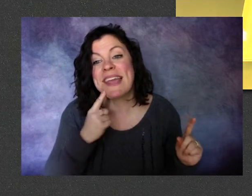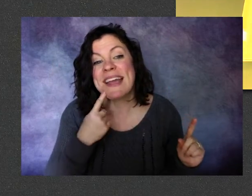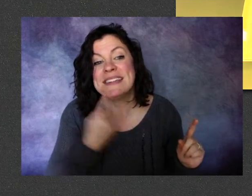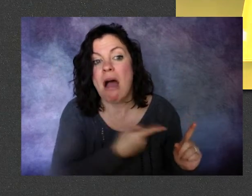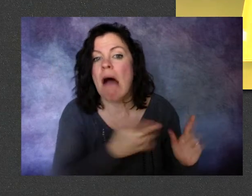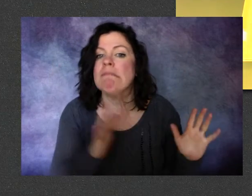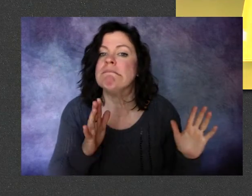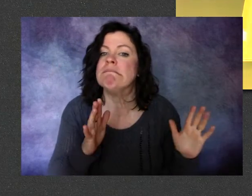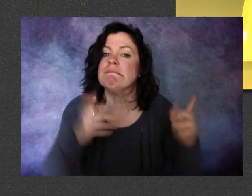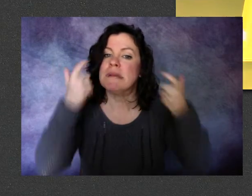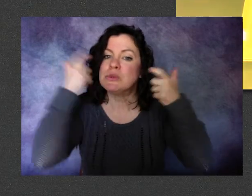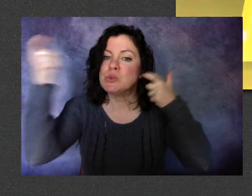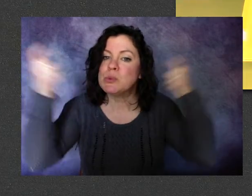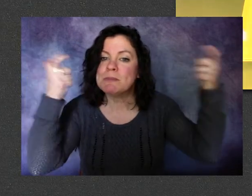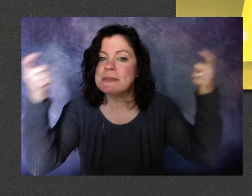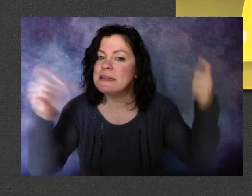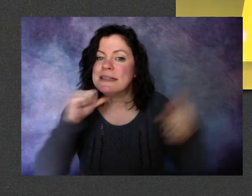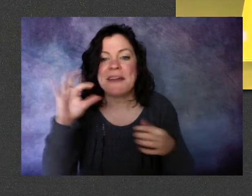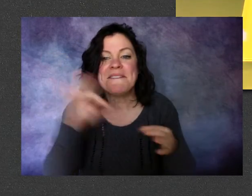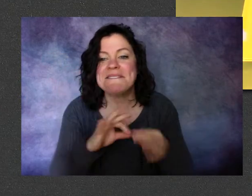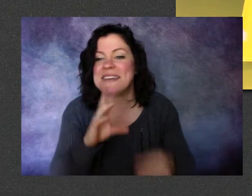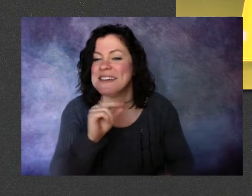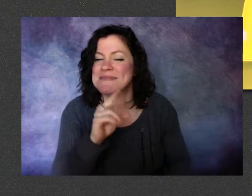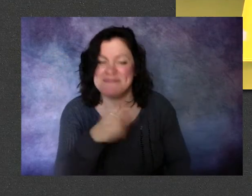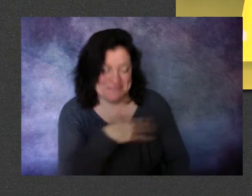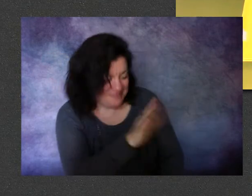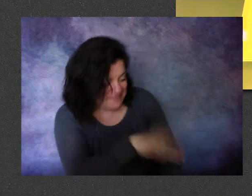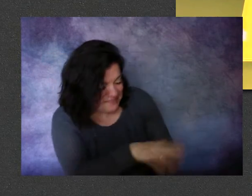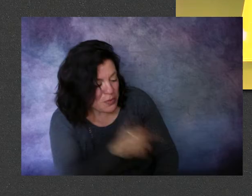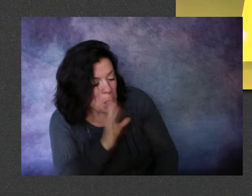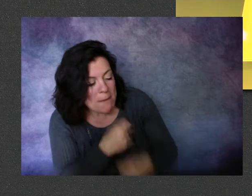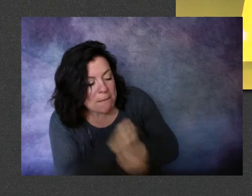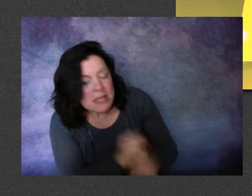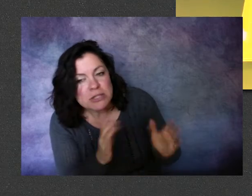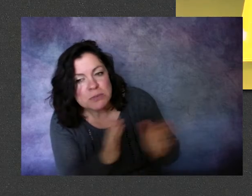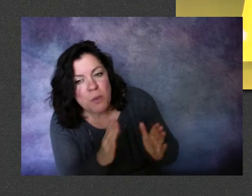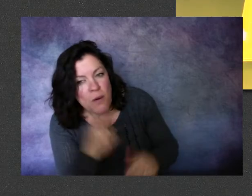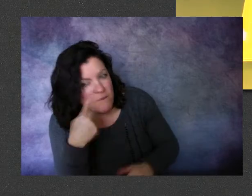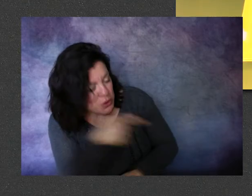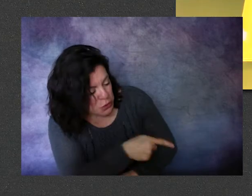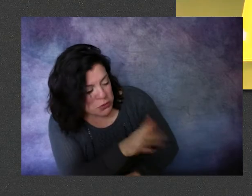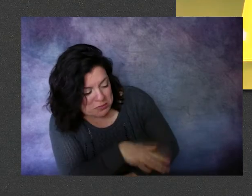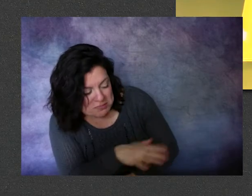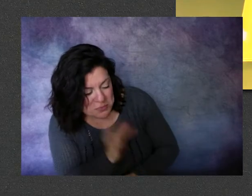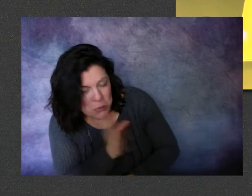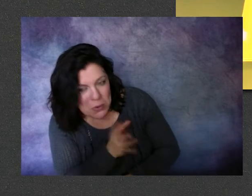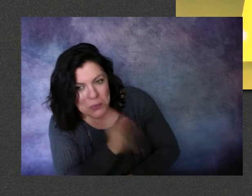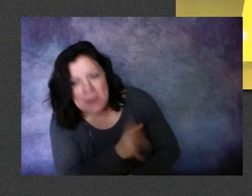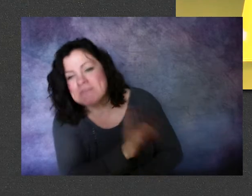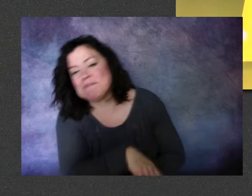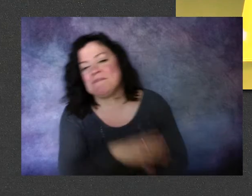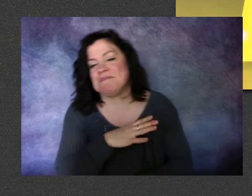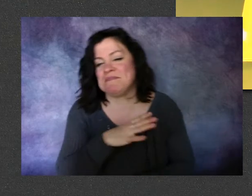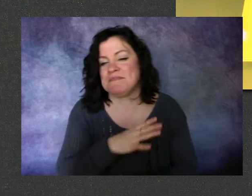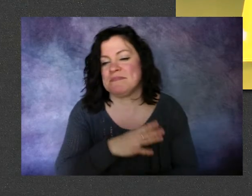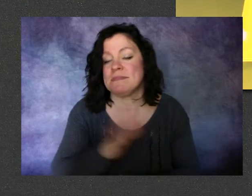I think it's a little too big for Candy. What do you think? You think so too? Candy, we'll have to make you a smaller one, huh?